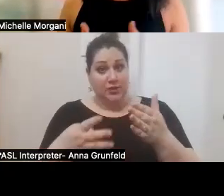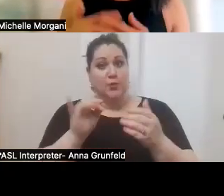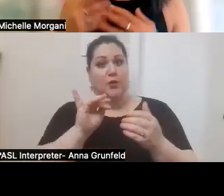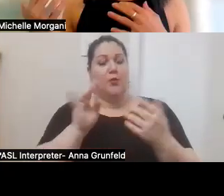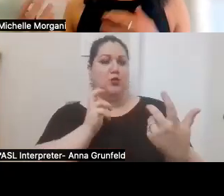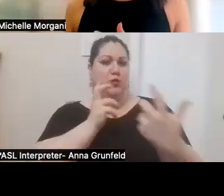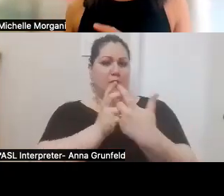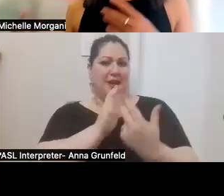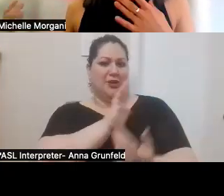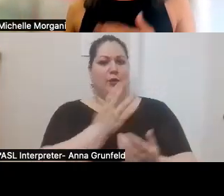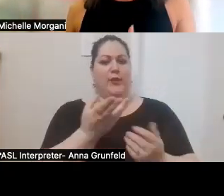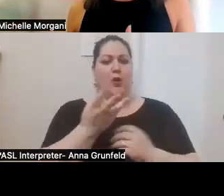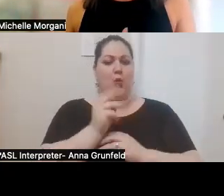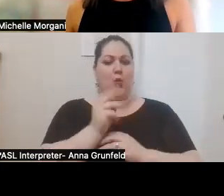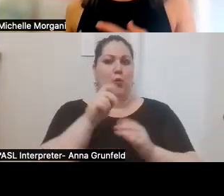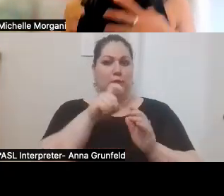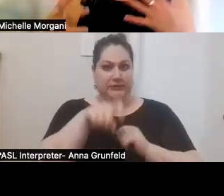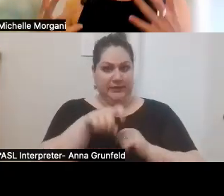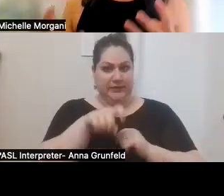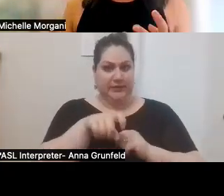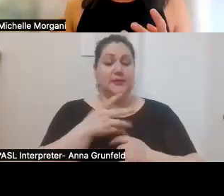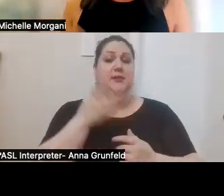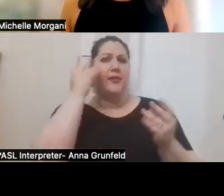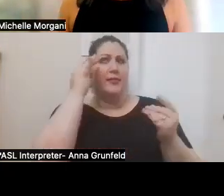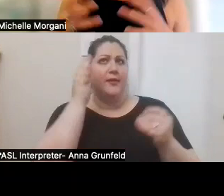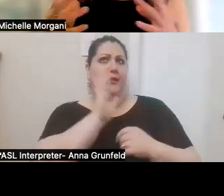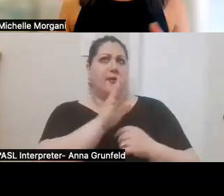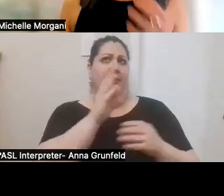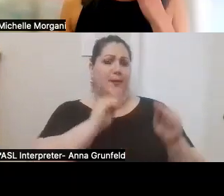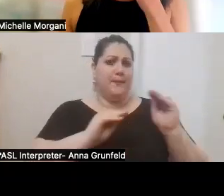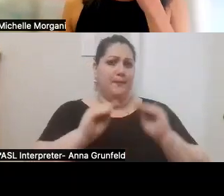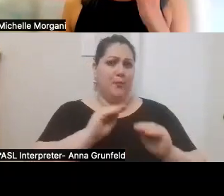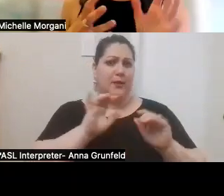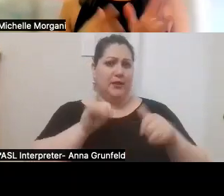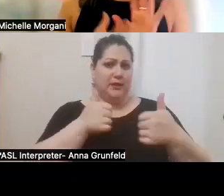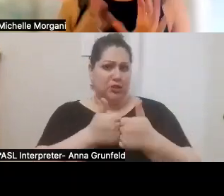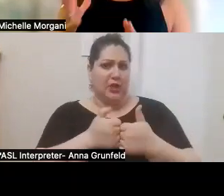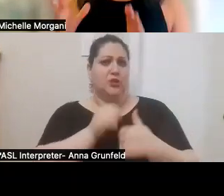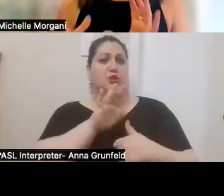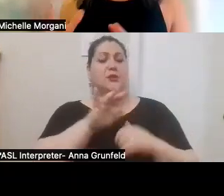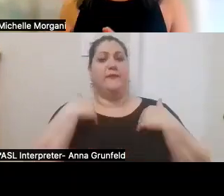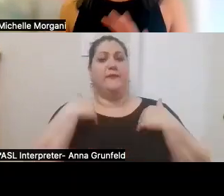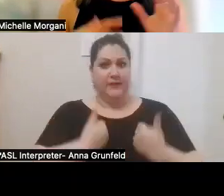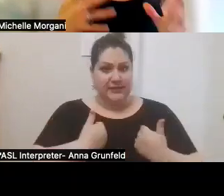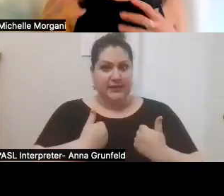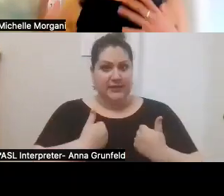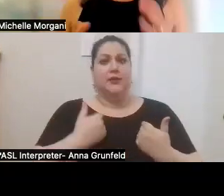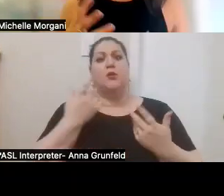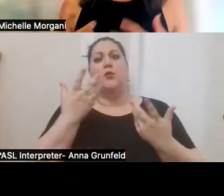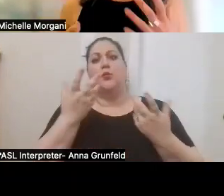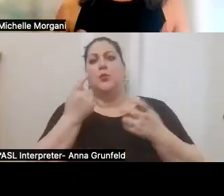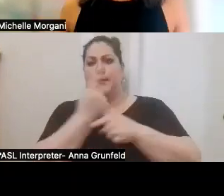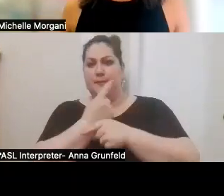So again, thinking about the mobility challenges and the fatigue, we want to ensure that the student is taking appropriate breaks and on an appropriate schedule.